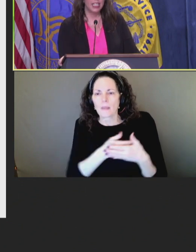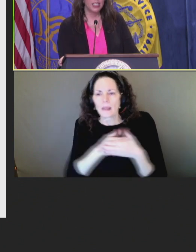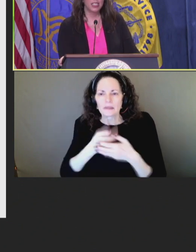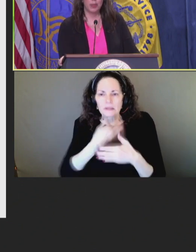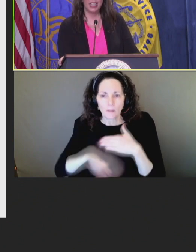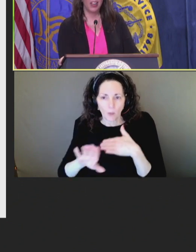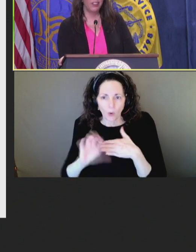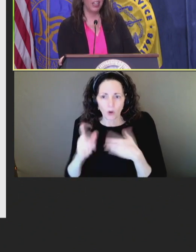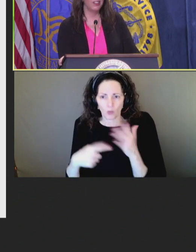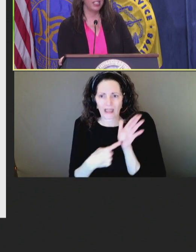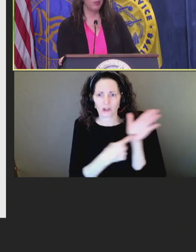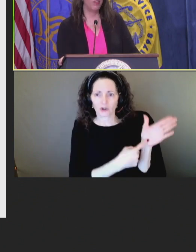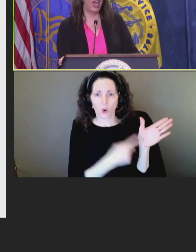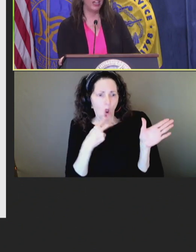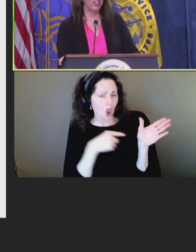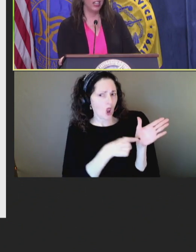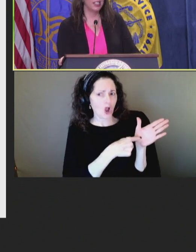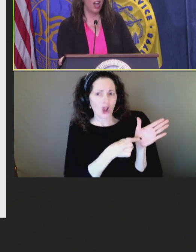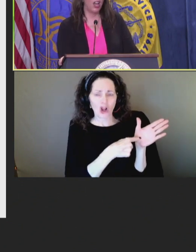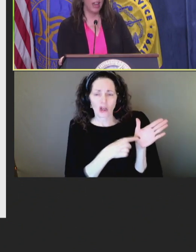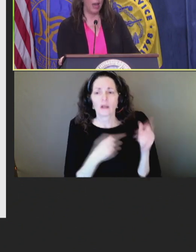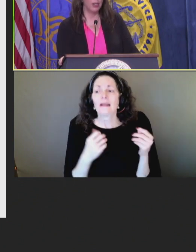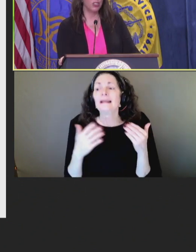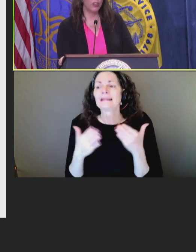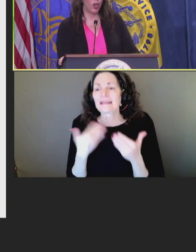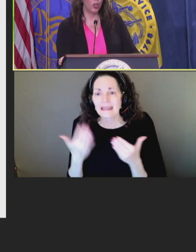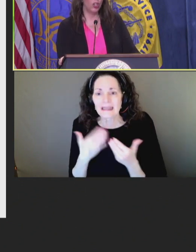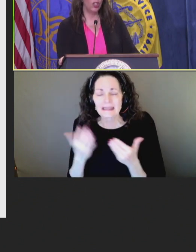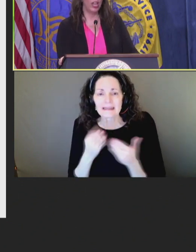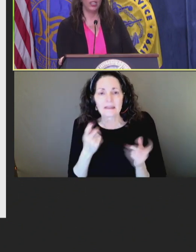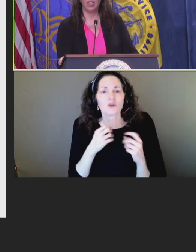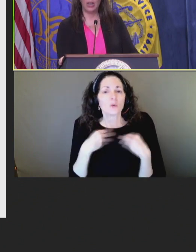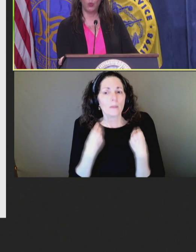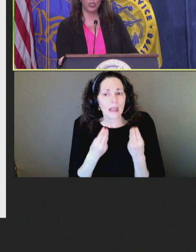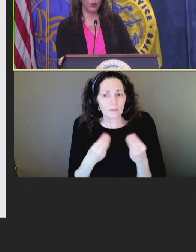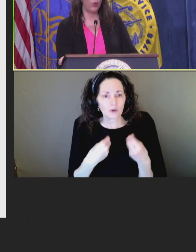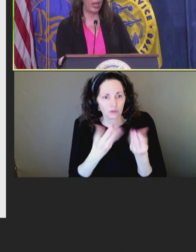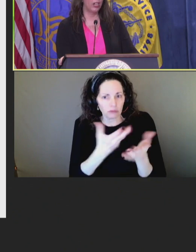to be a VFC provider that is not that much of a hurdle and what's required of